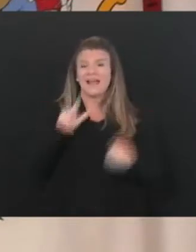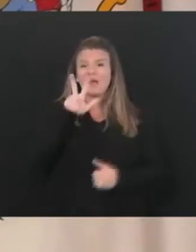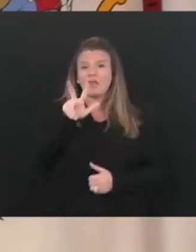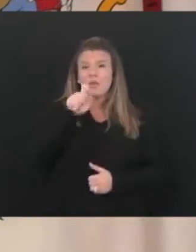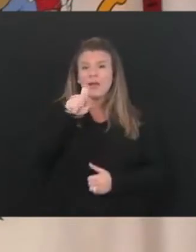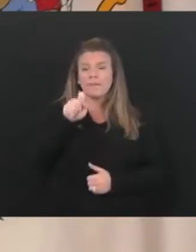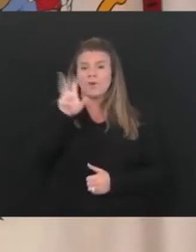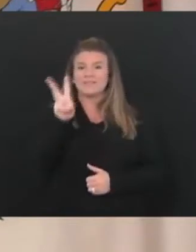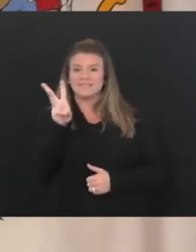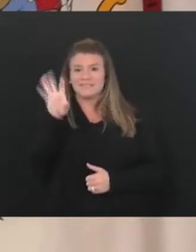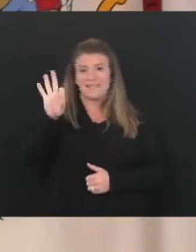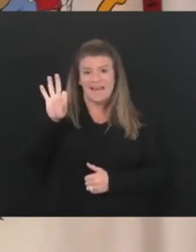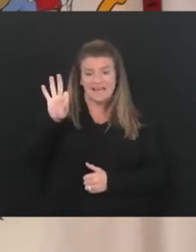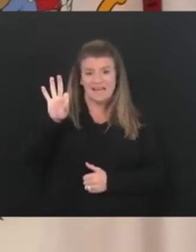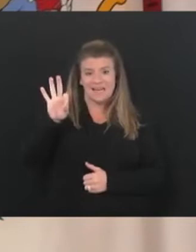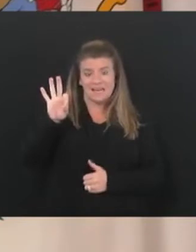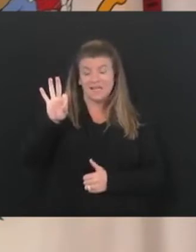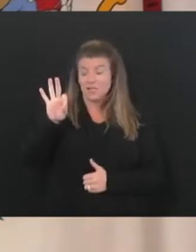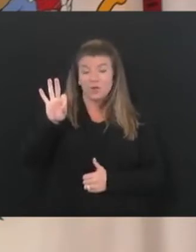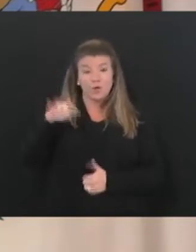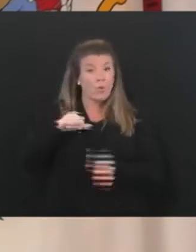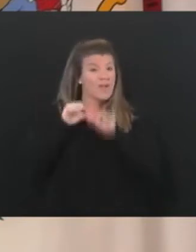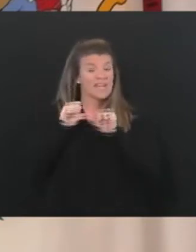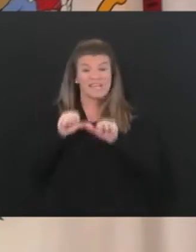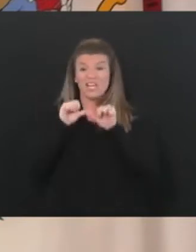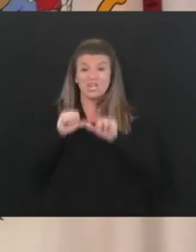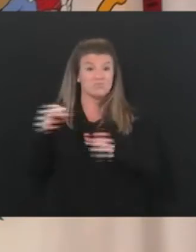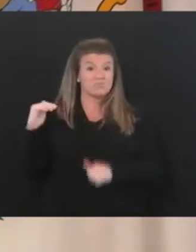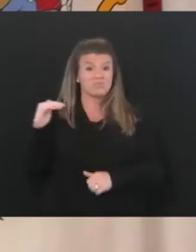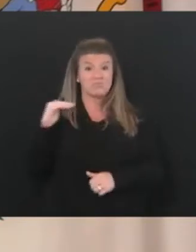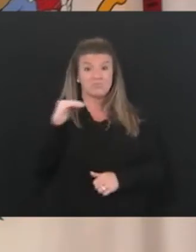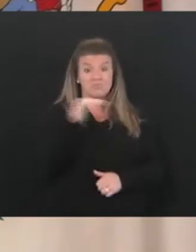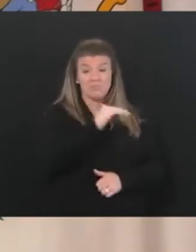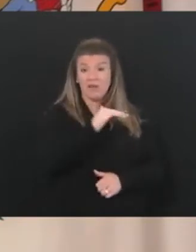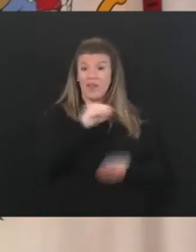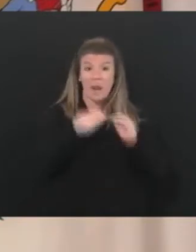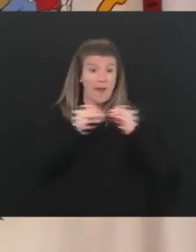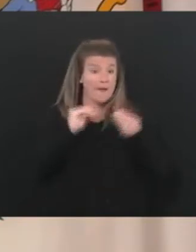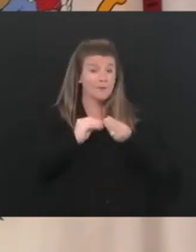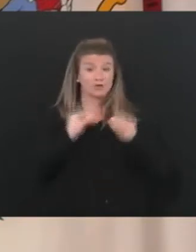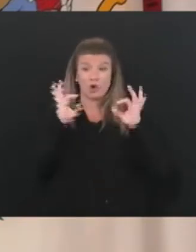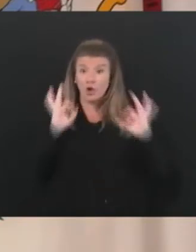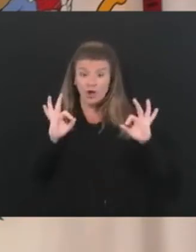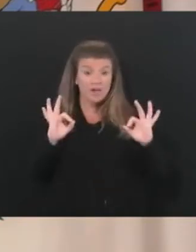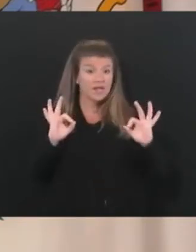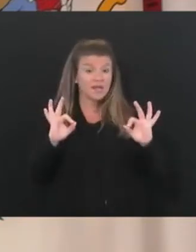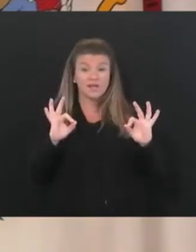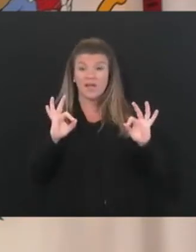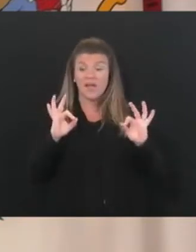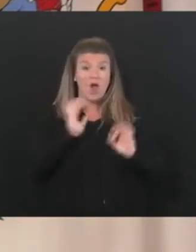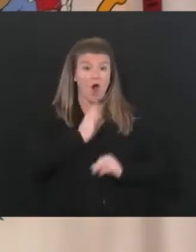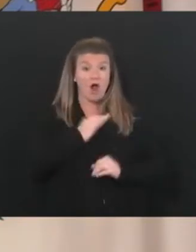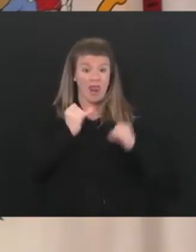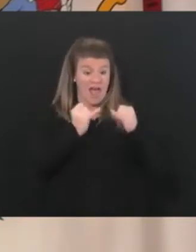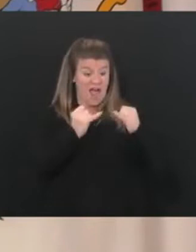WERE AT 3.76, YOU KNOW, AS FAR AS POSITIVES FOR TESTS TAKEN, TODAY AT 3.69. YOU KNOW, WE CONTINUE TO TREND